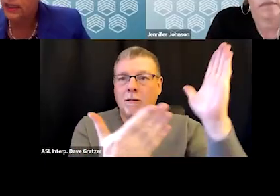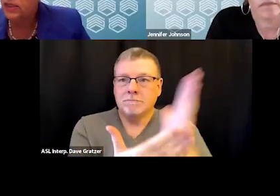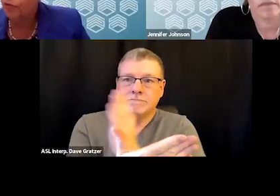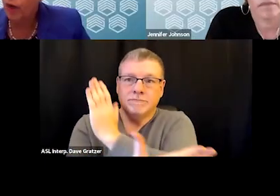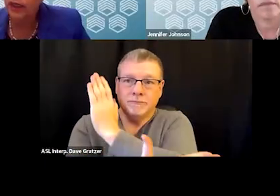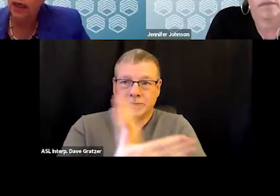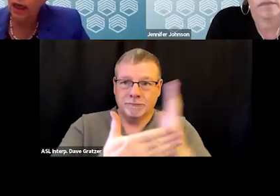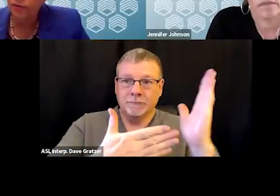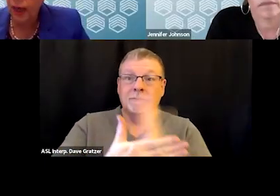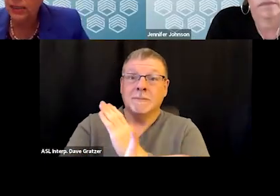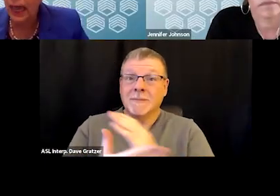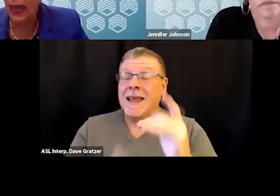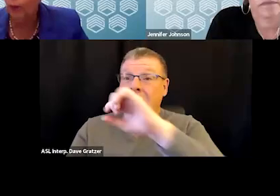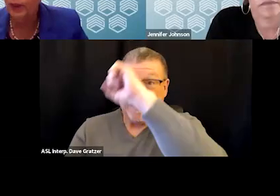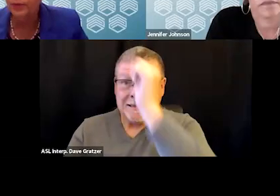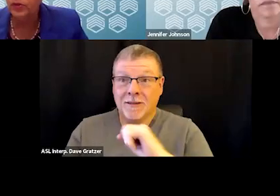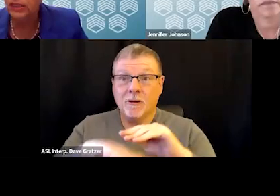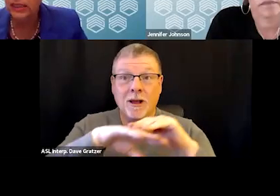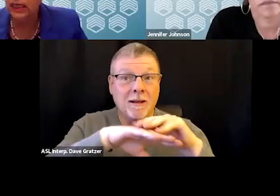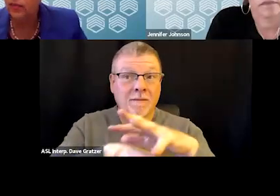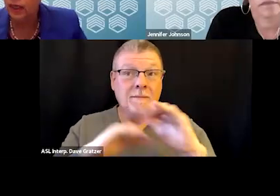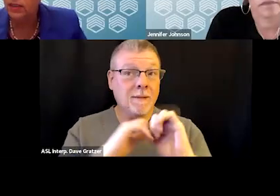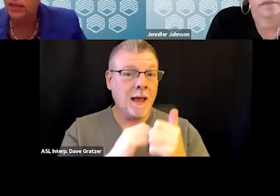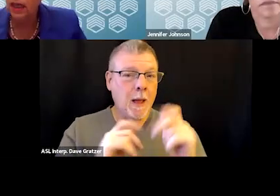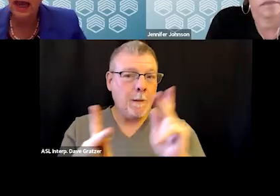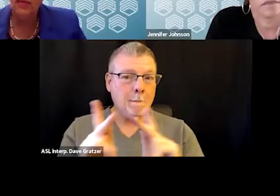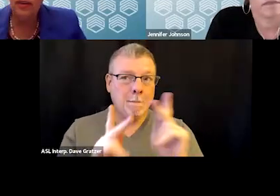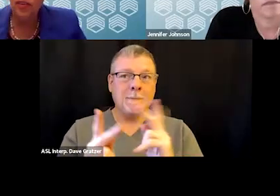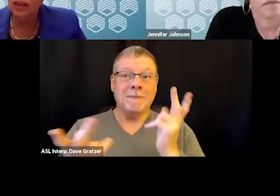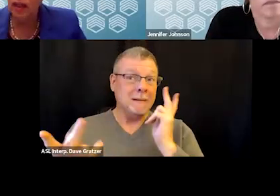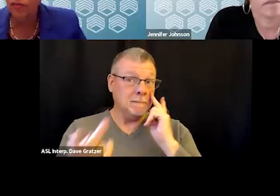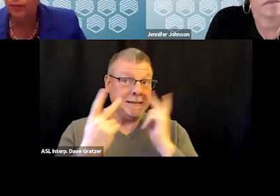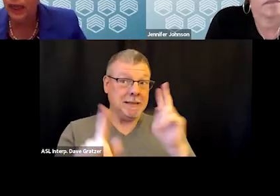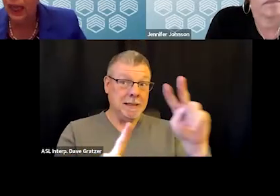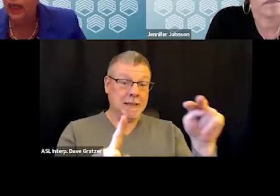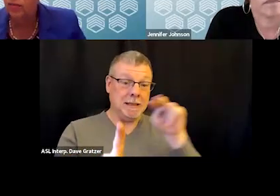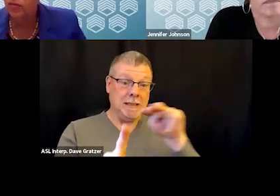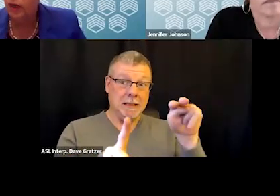Um, schizophrenia affects how people see things, how they feel, how they behave.